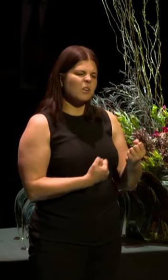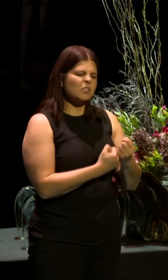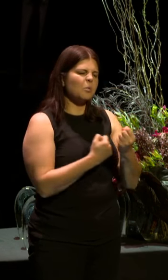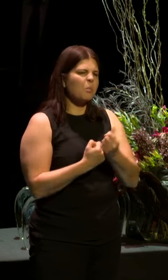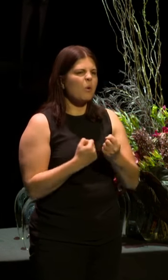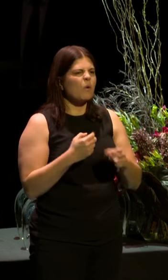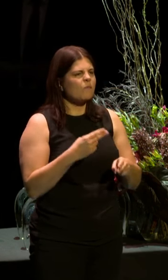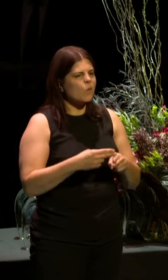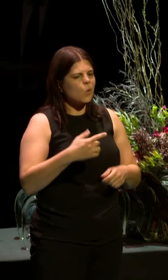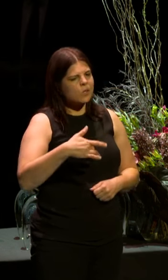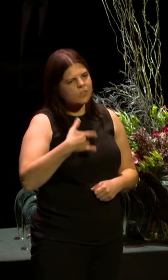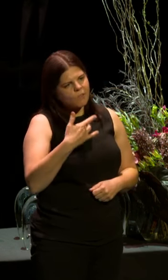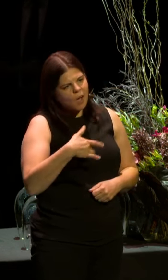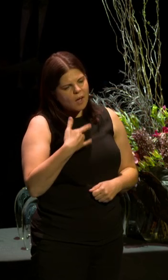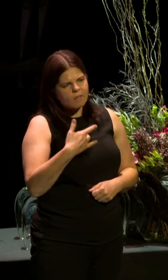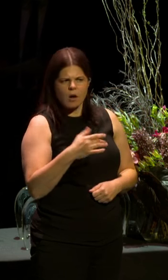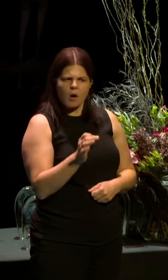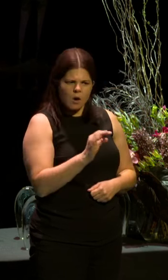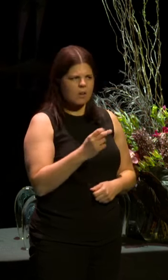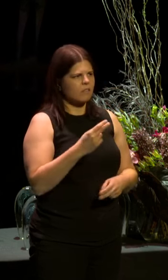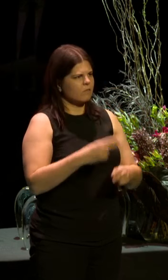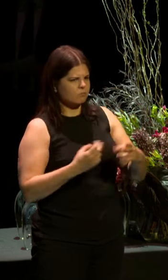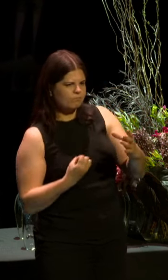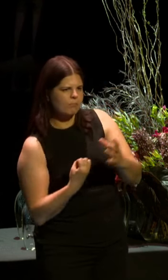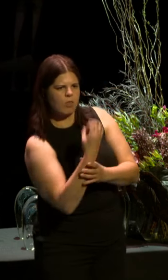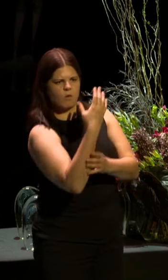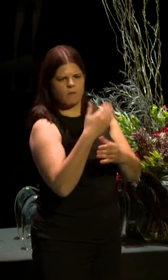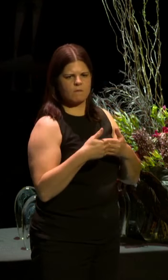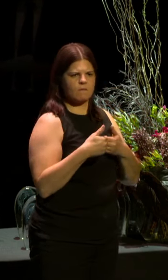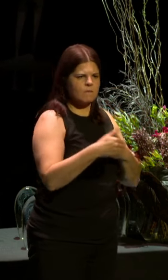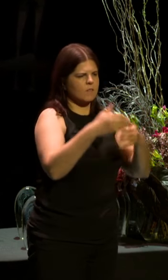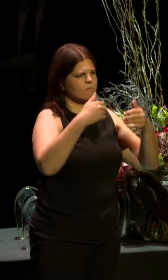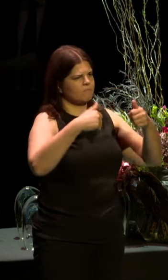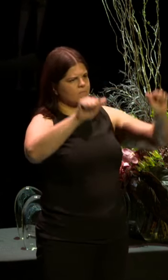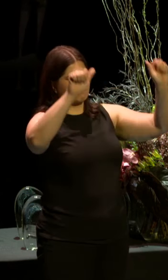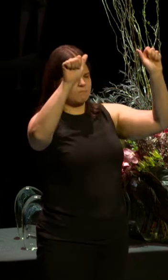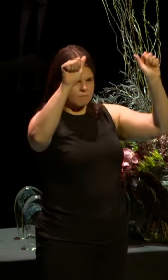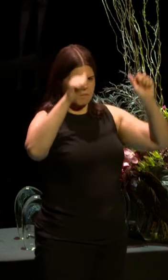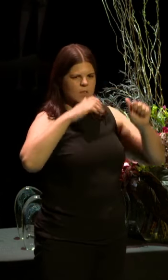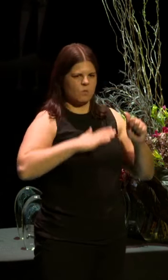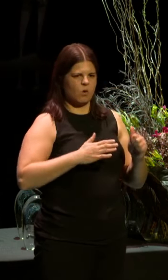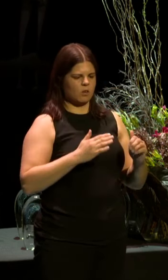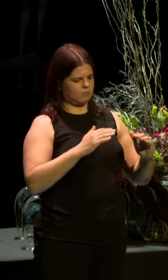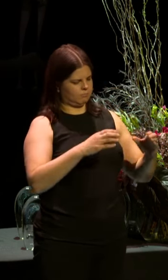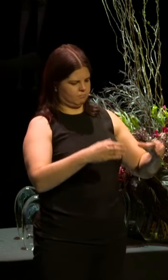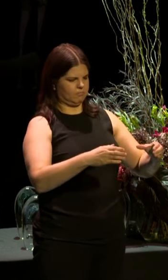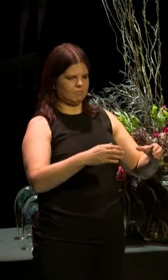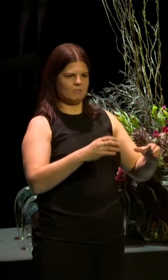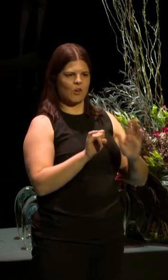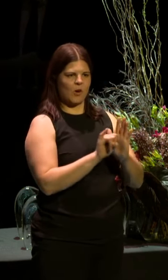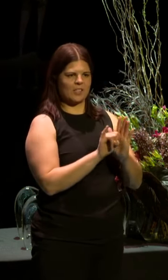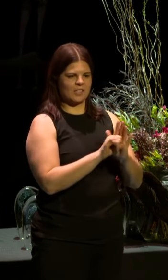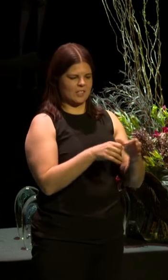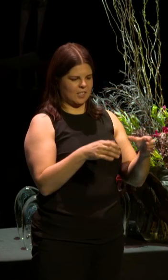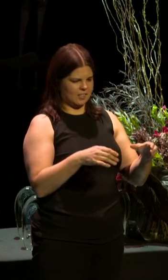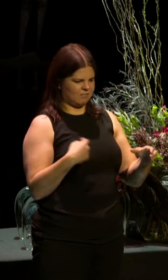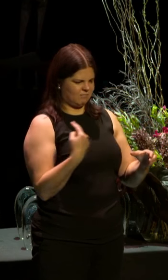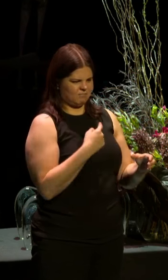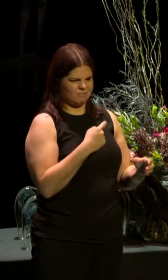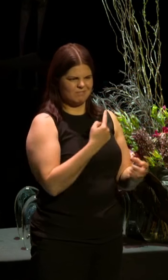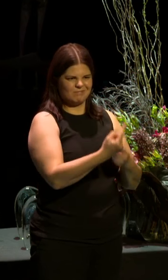That's to thrive and to create a collective identity through our joint storytelling.